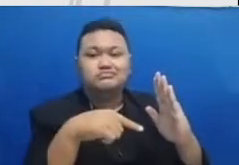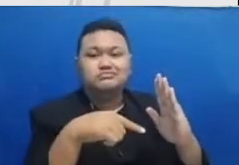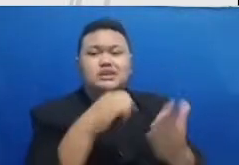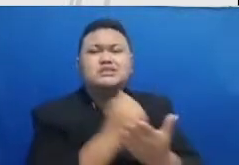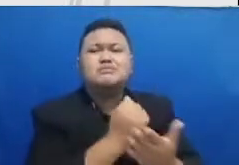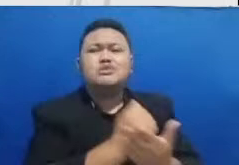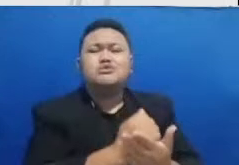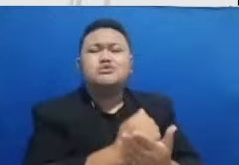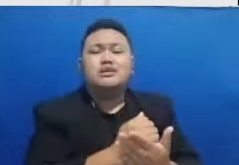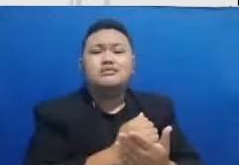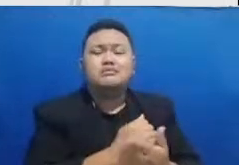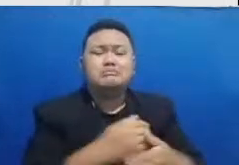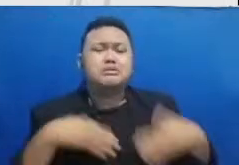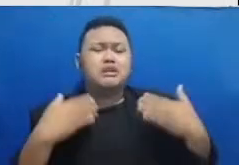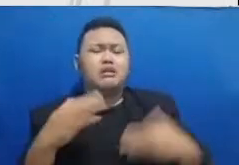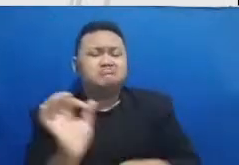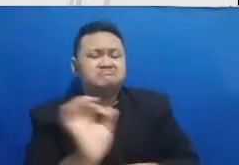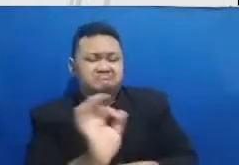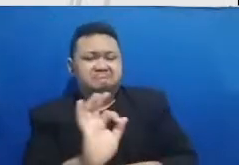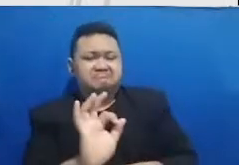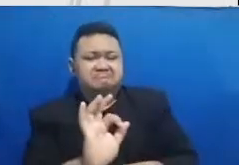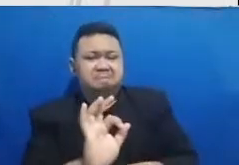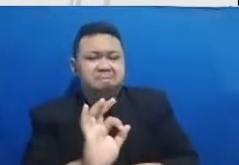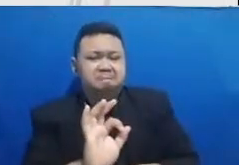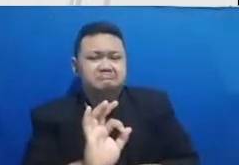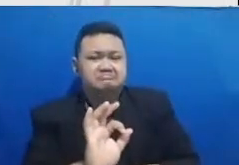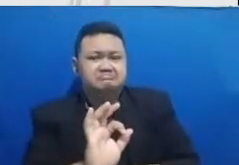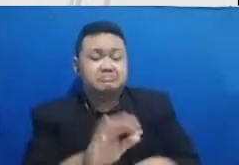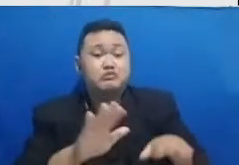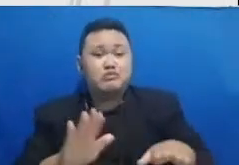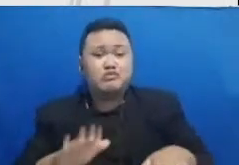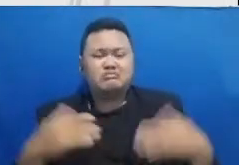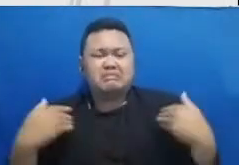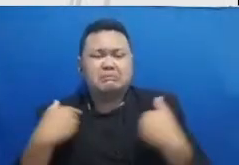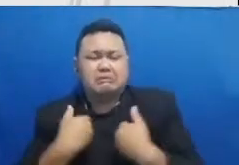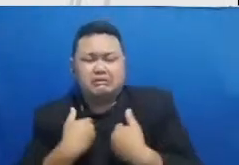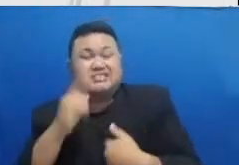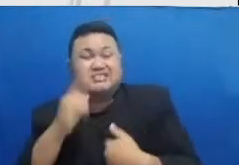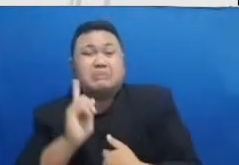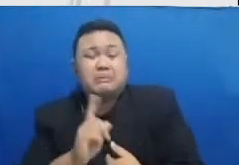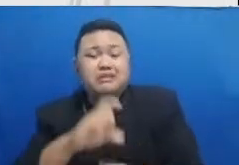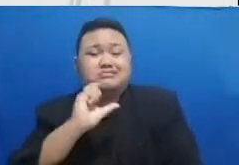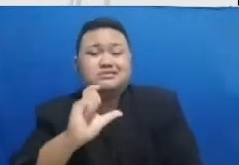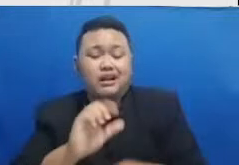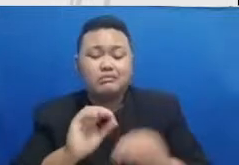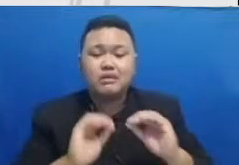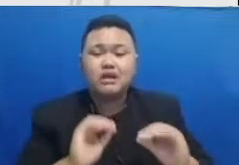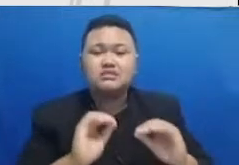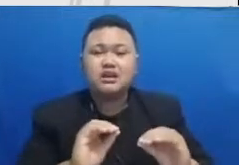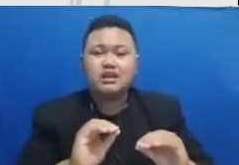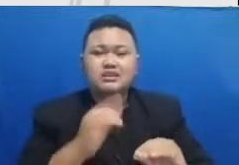students and for teachers because the same method is used for the lecture method used